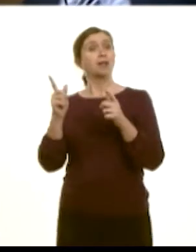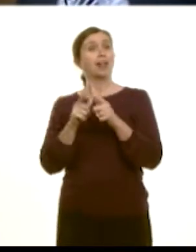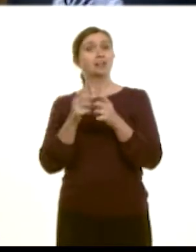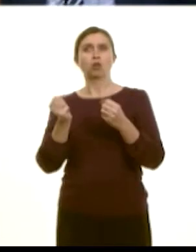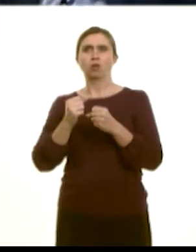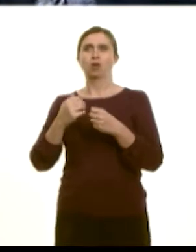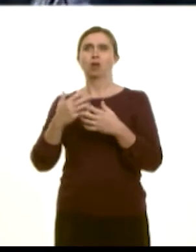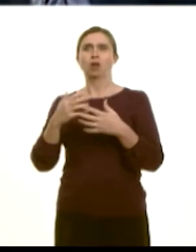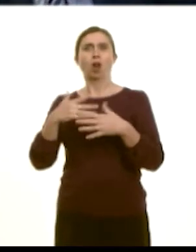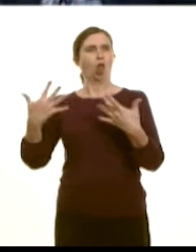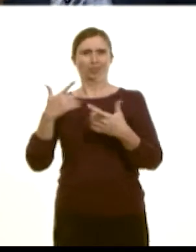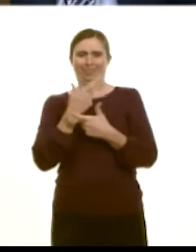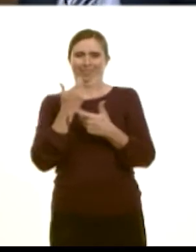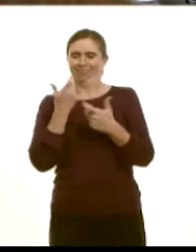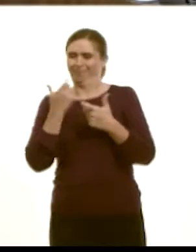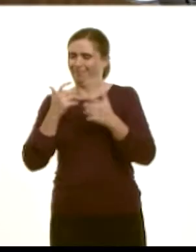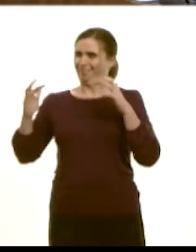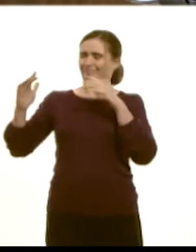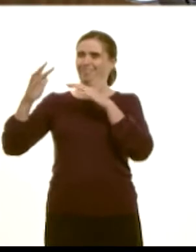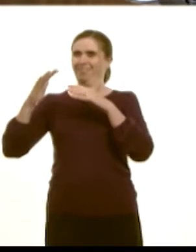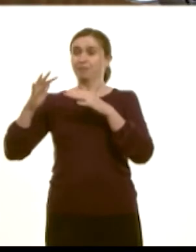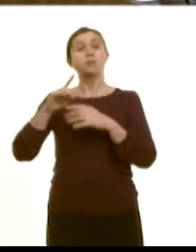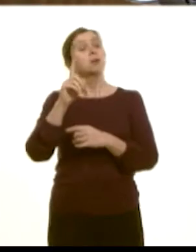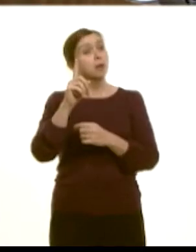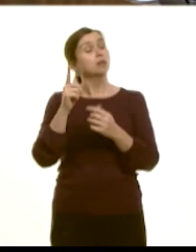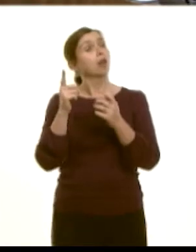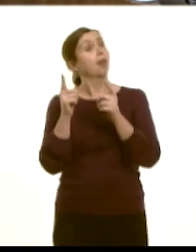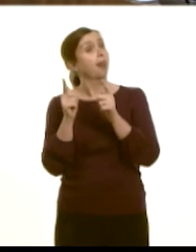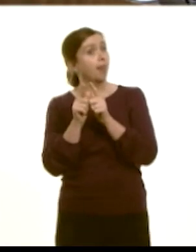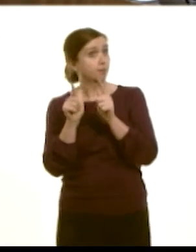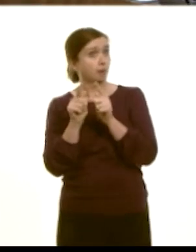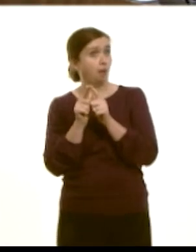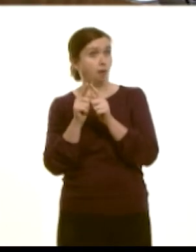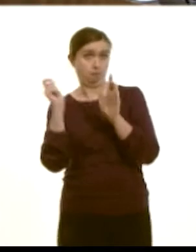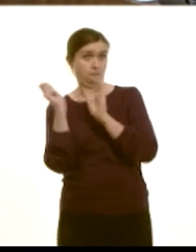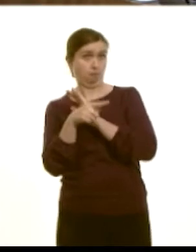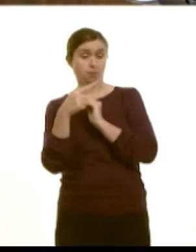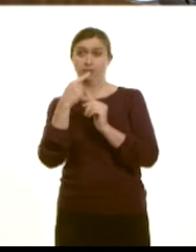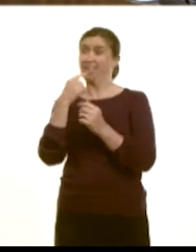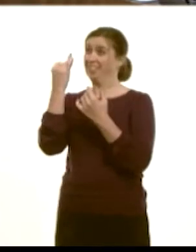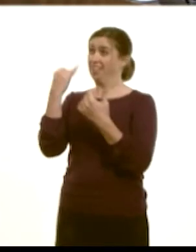When a letter is delivered that says that three of the seven health boards in Wales